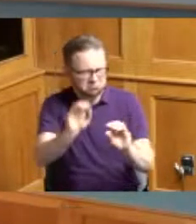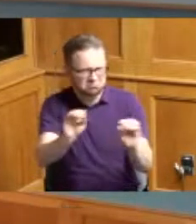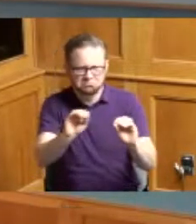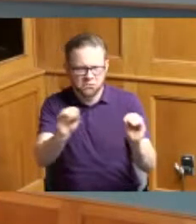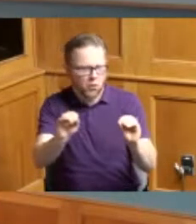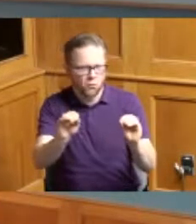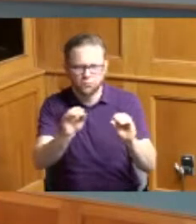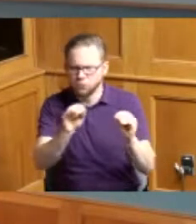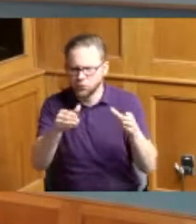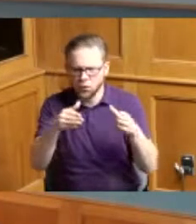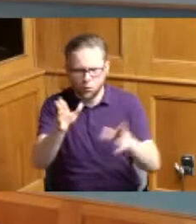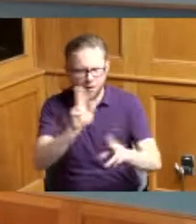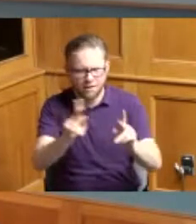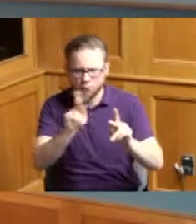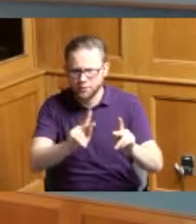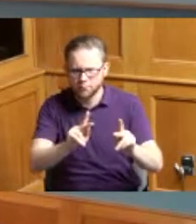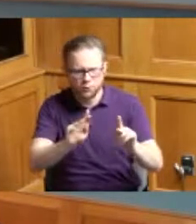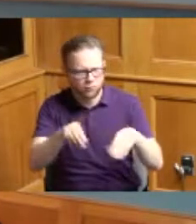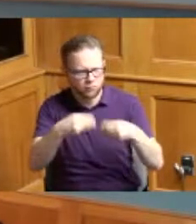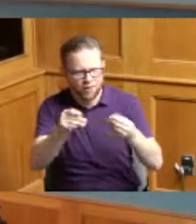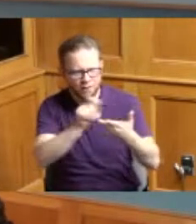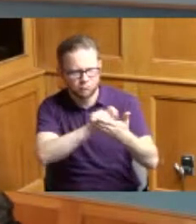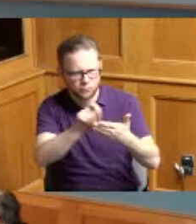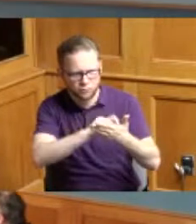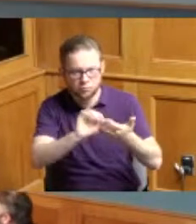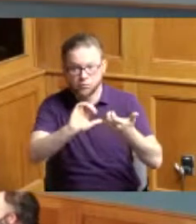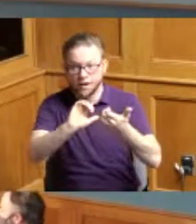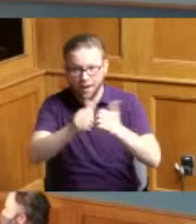we'll follow up to you and get that answer yeah that would be great because I'm just wondering how